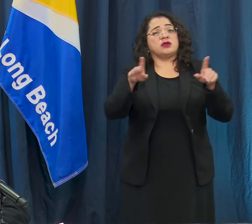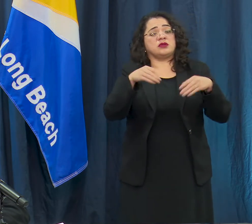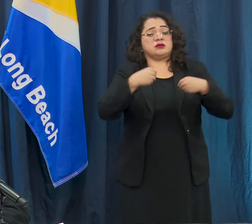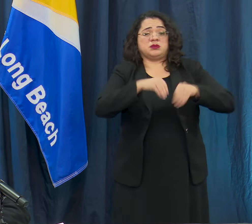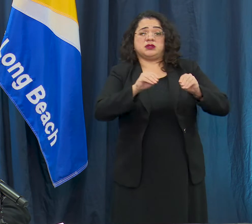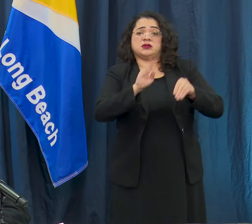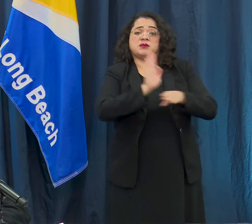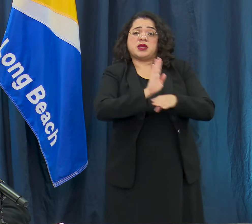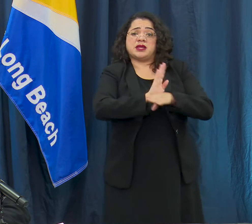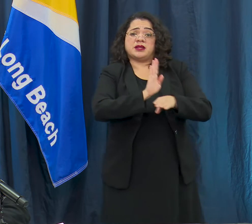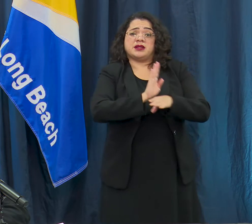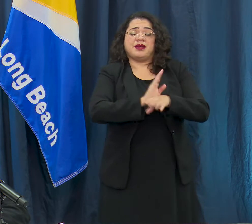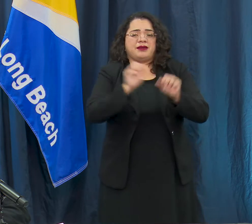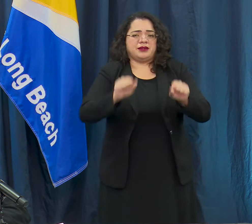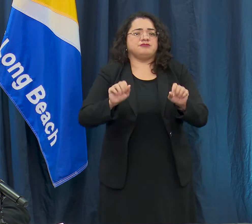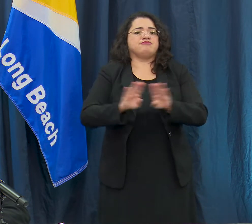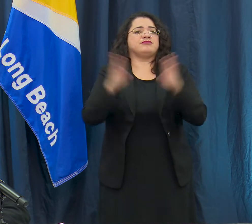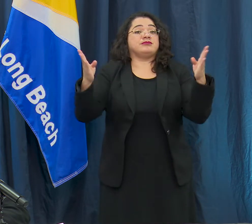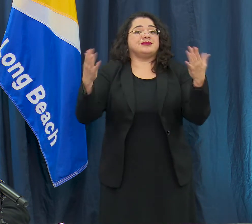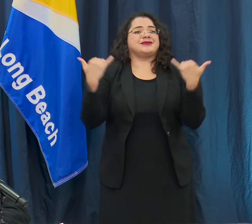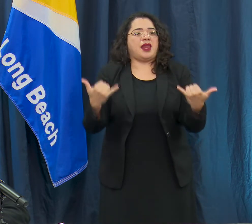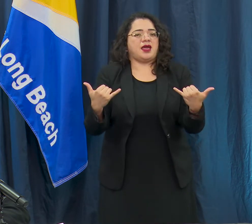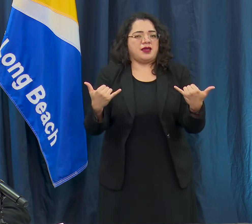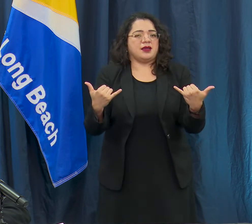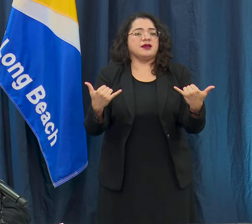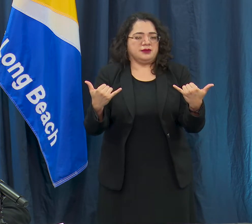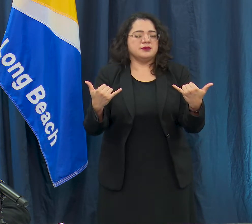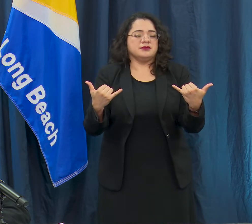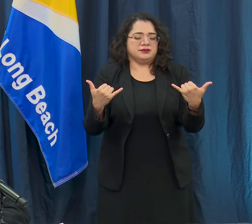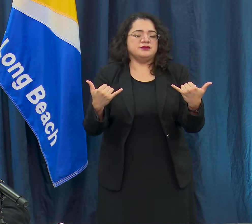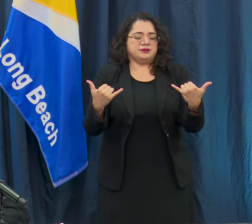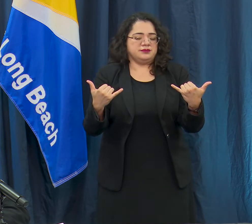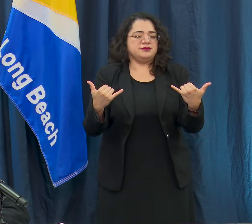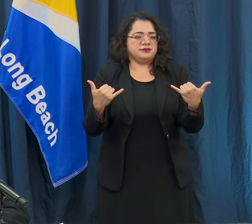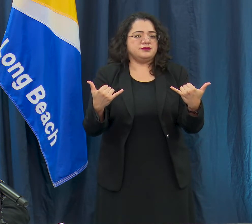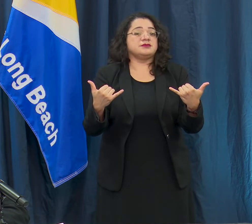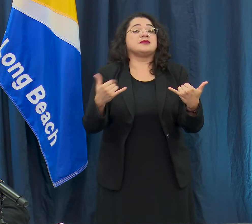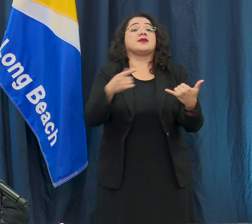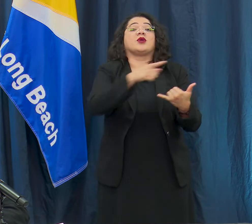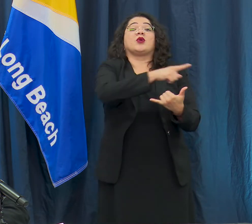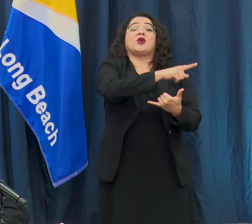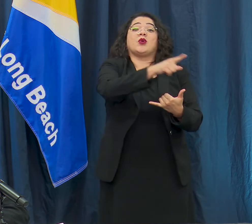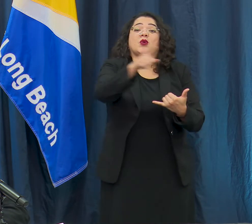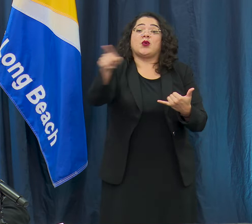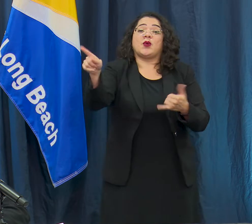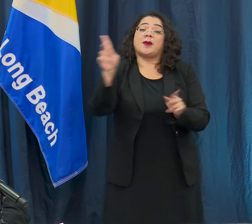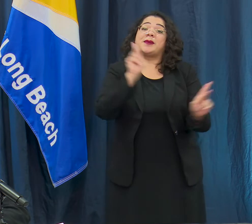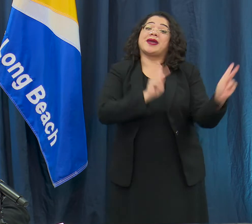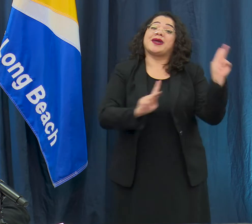open today and we also need to ask the public to please be safe and be cautious